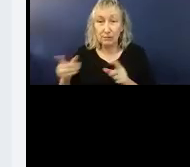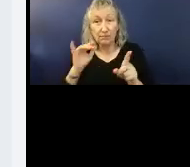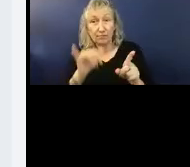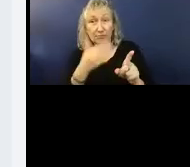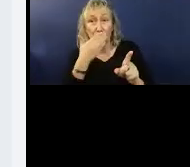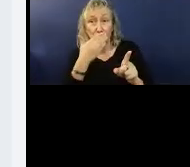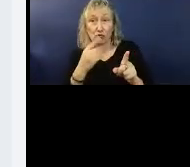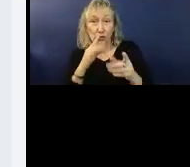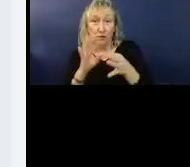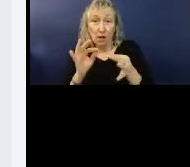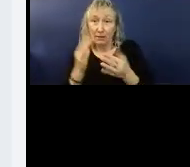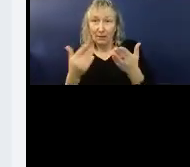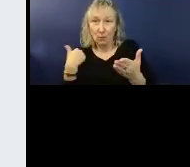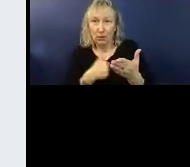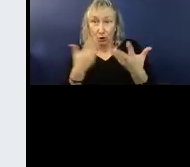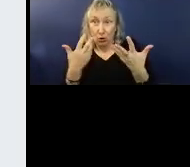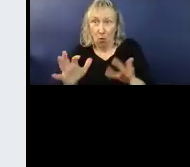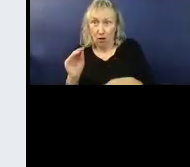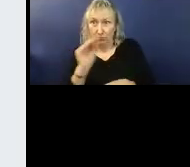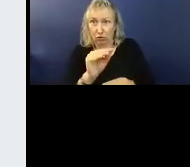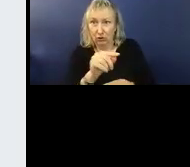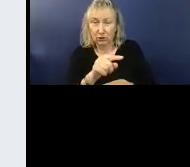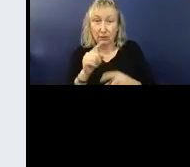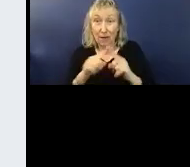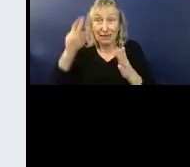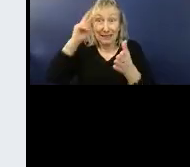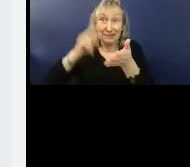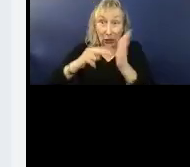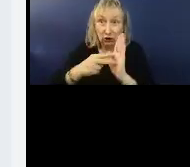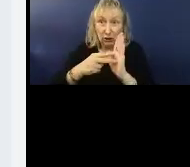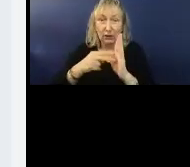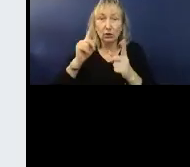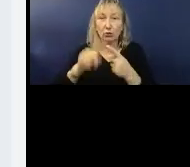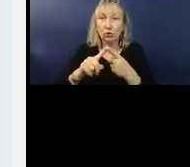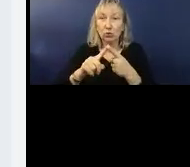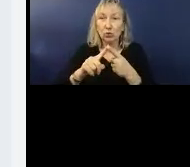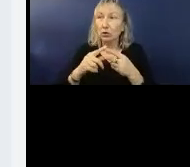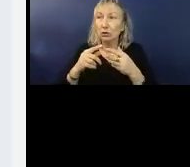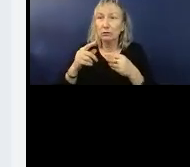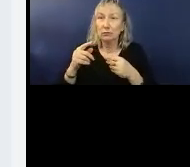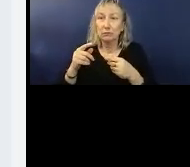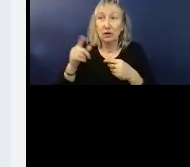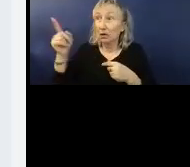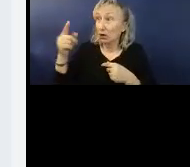but the intent of it was to prevent someone from just saying, oh, I need a care plan. Fine, here's a care plan.